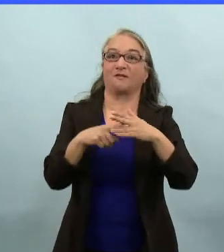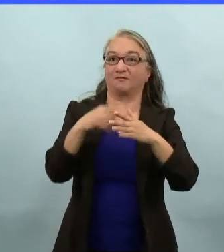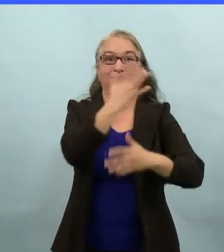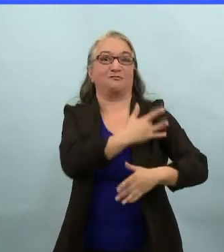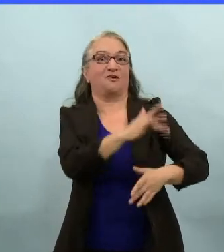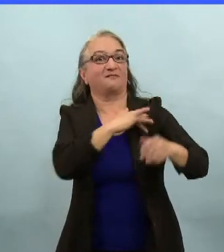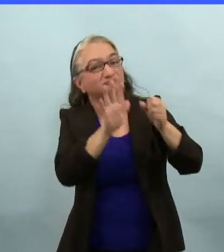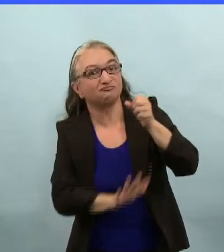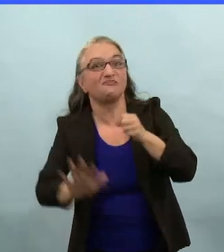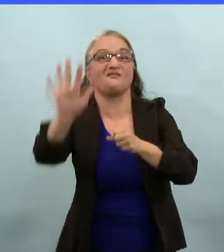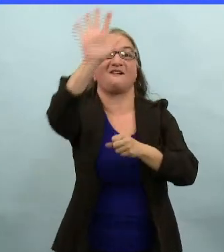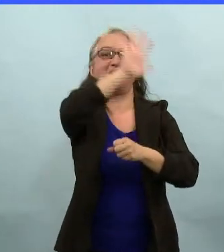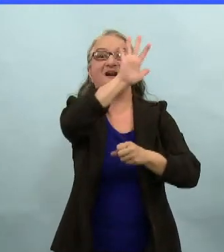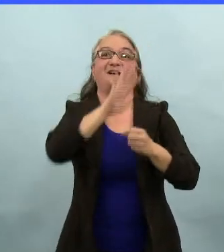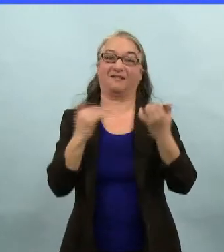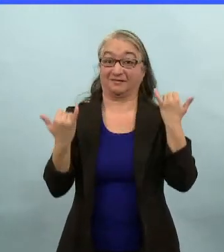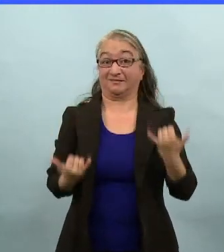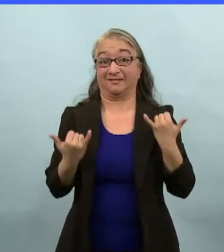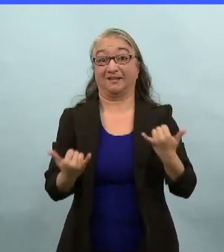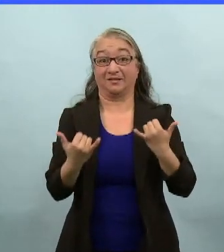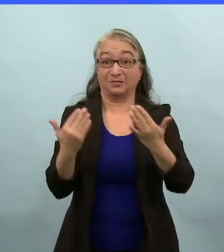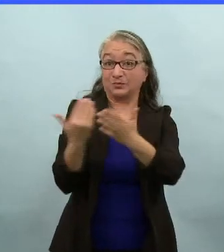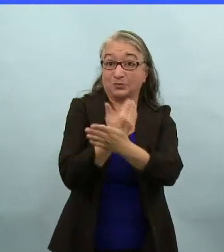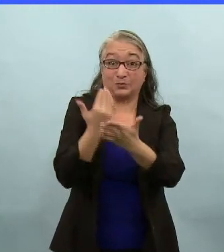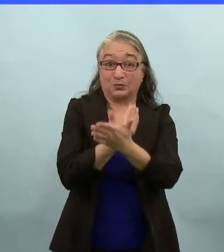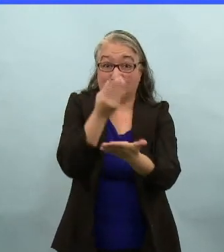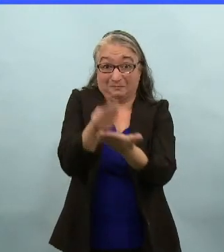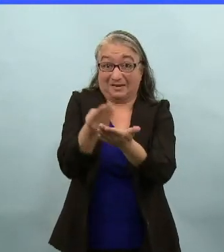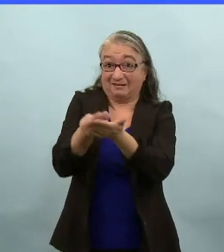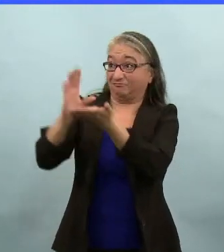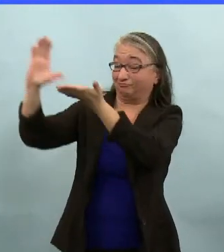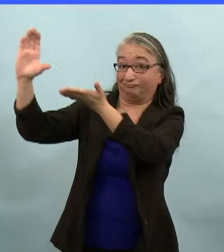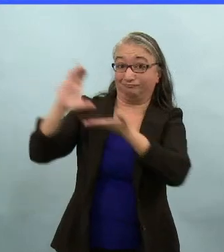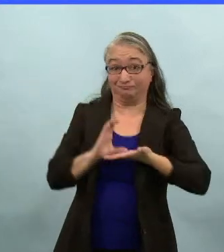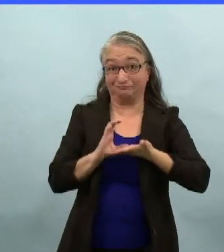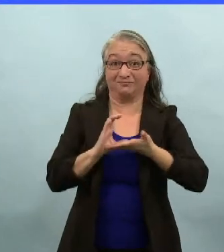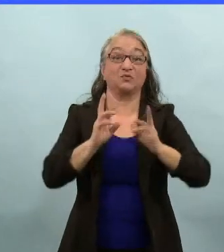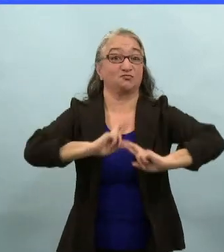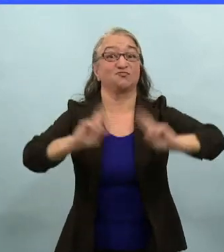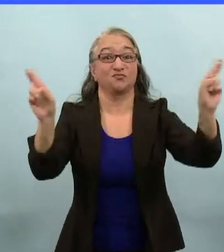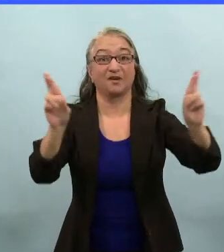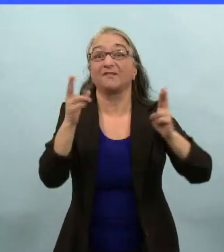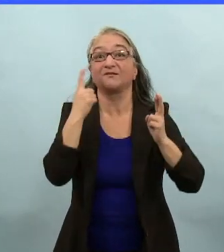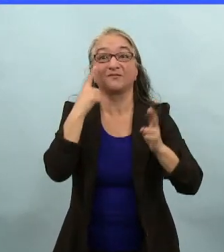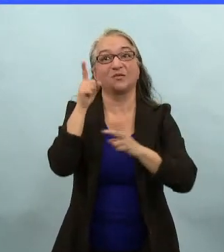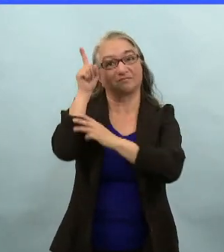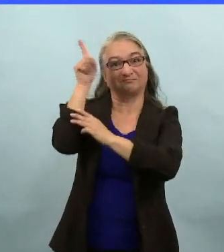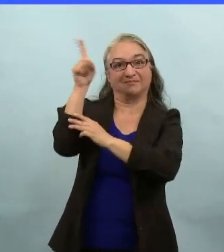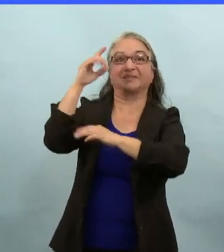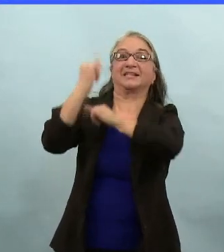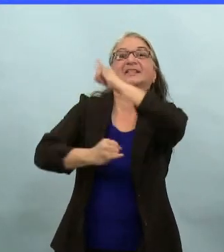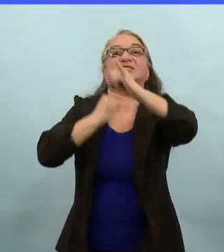funding to help internationally educated nurses assessments and training more than thirteen